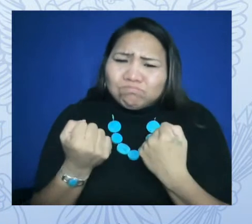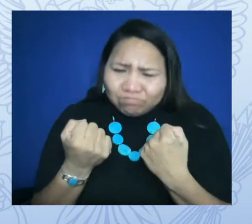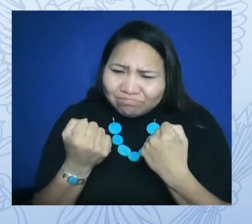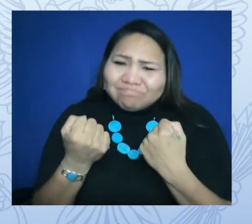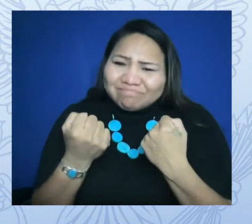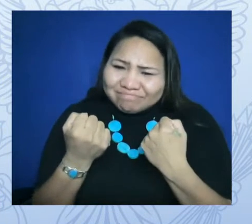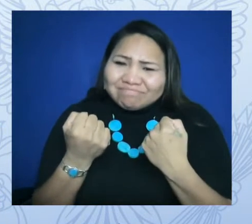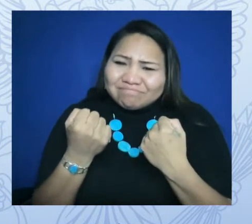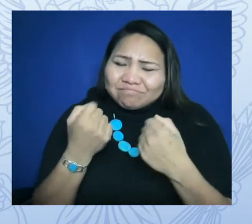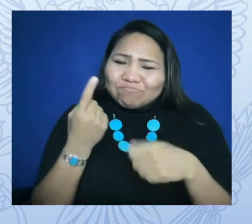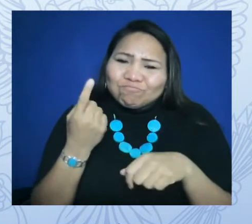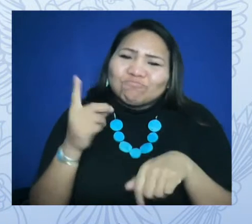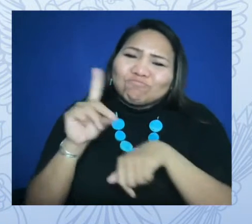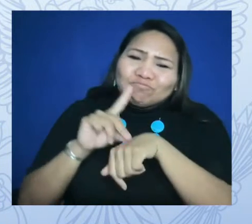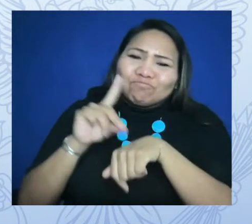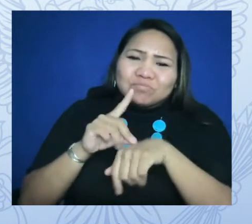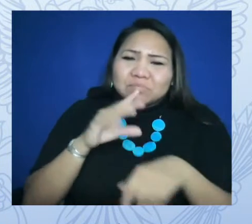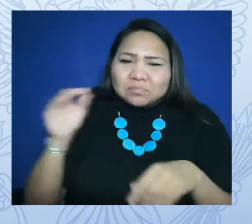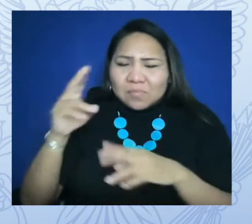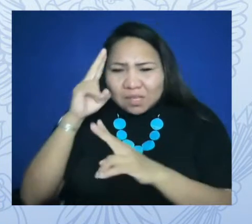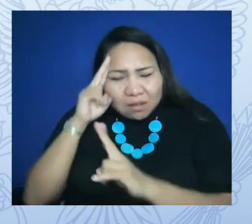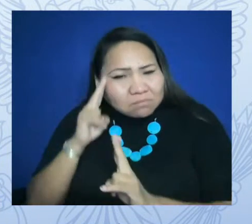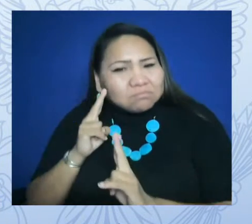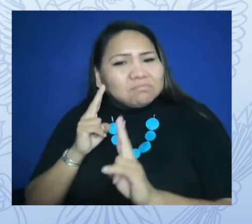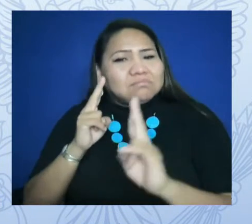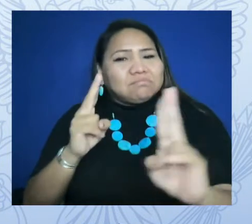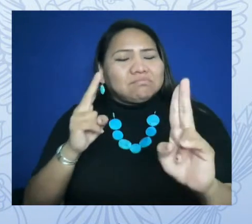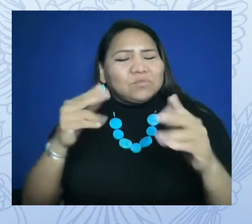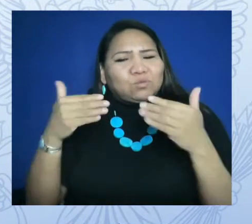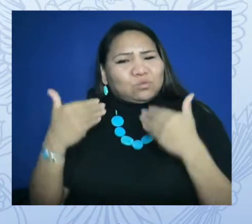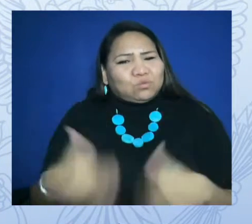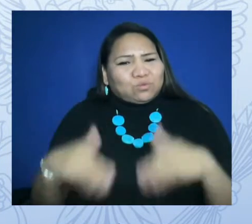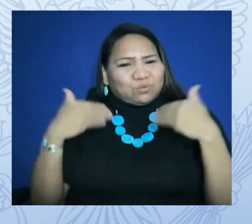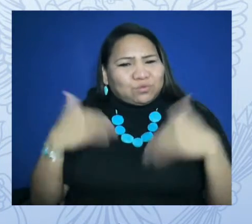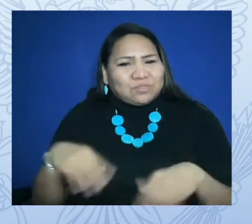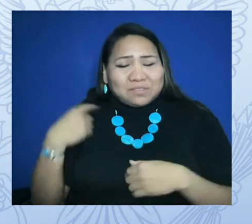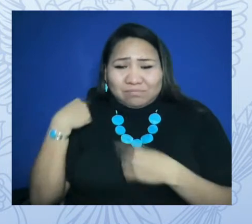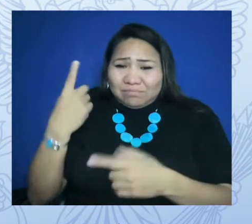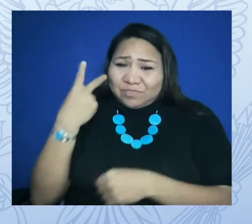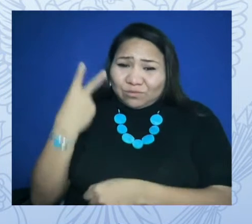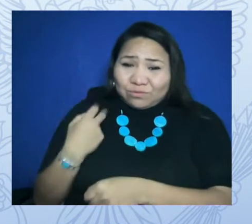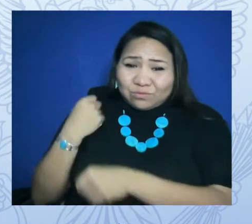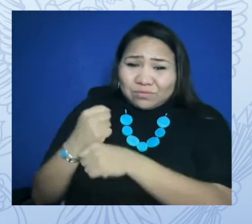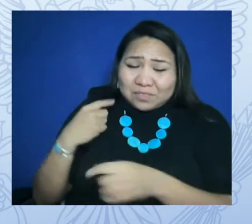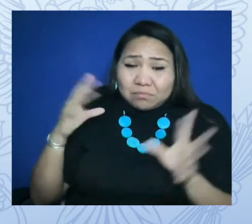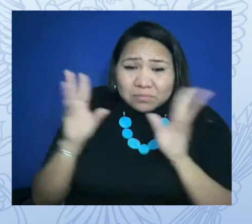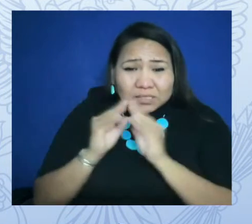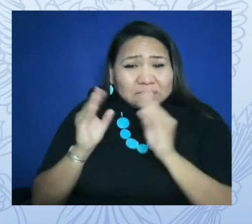In the last two years, I've met with self-described sister warriors of the Navajo Nation,